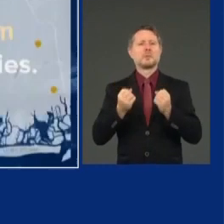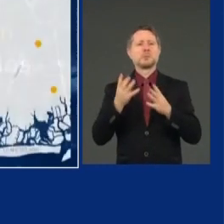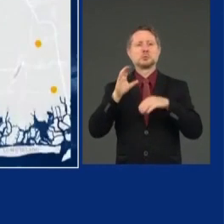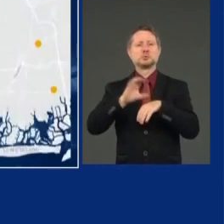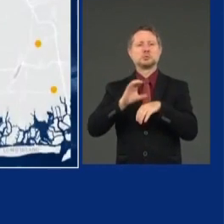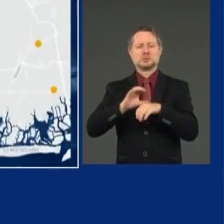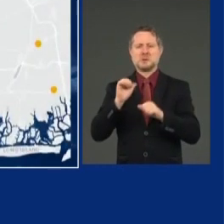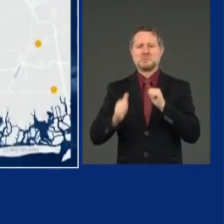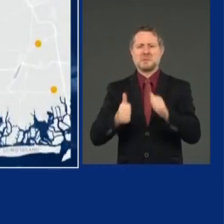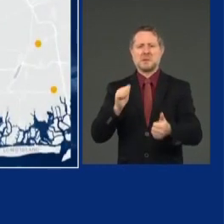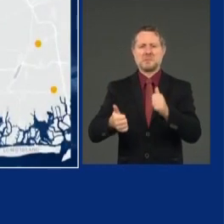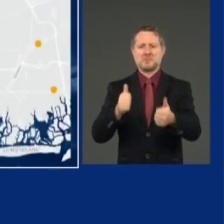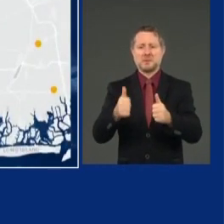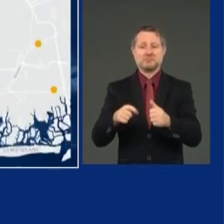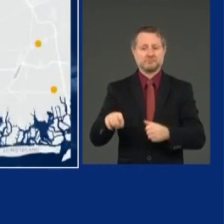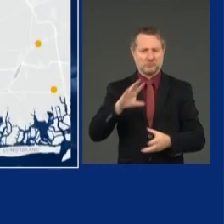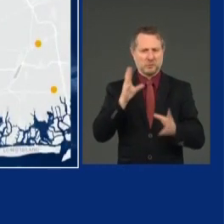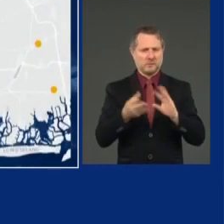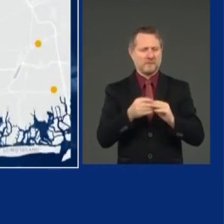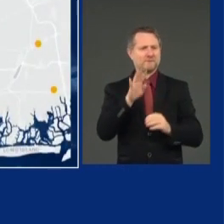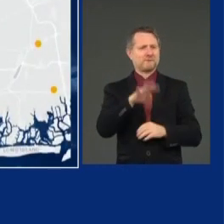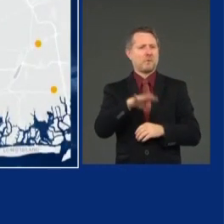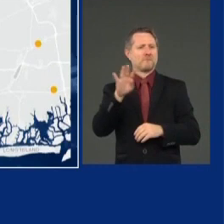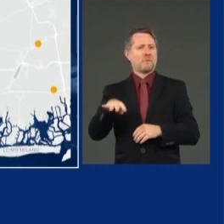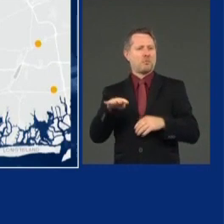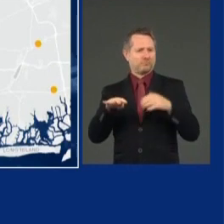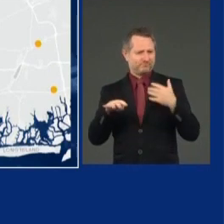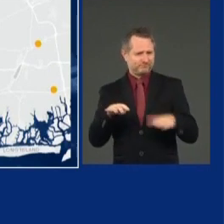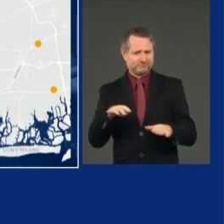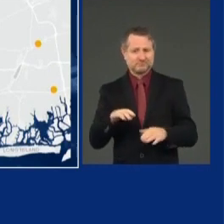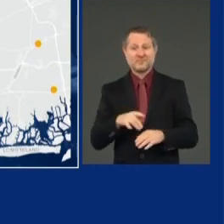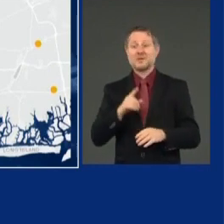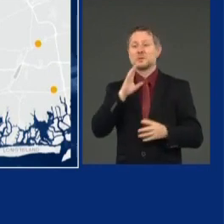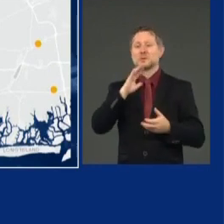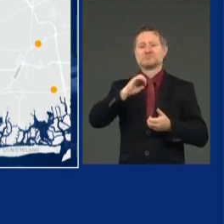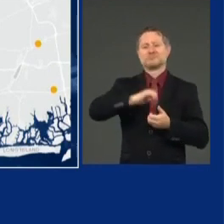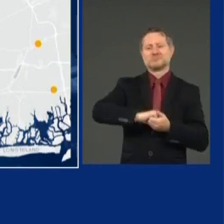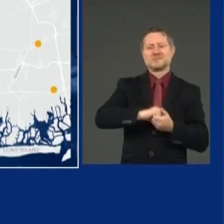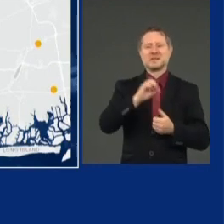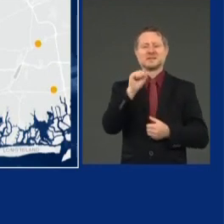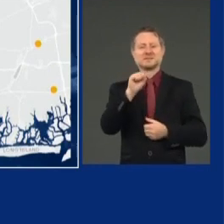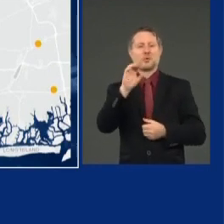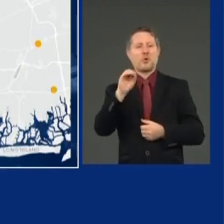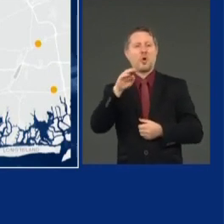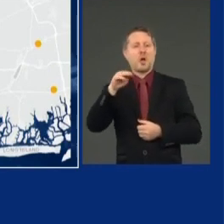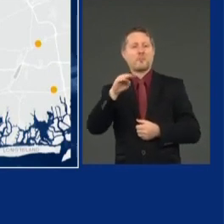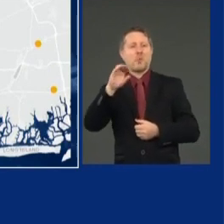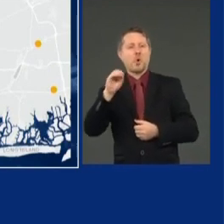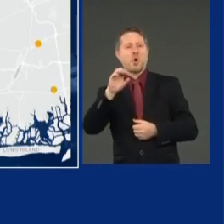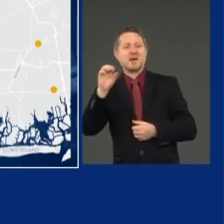NORTHWELL HEALTH IS GOING TO DOUBLE THE NUMBER OF CHURCHES THAT THEY'RE WORKING IN, 44